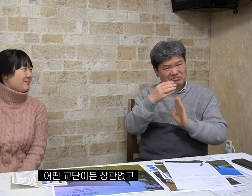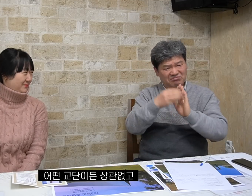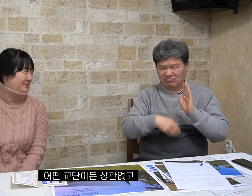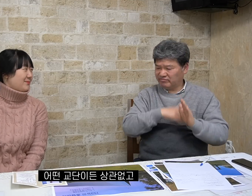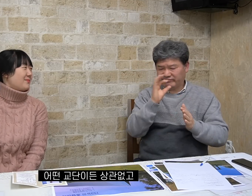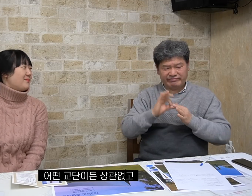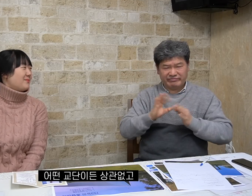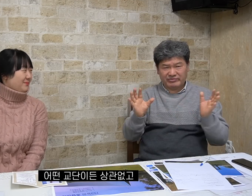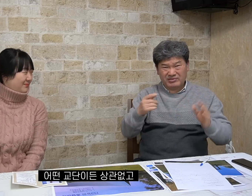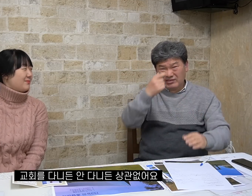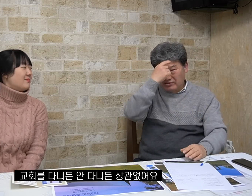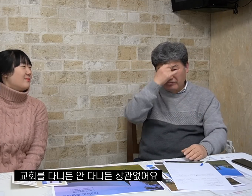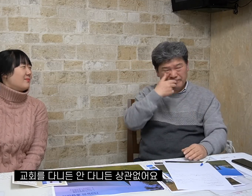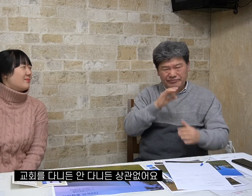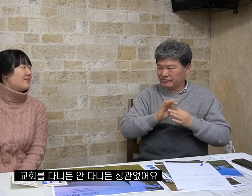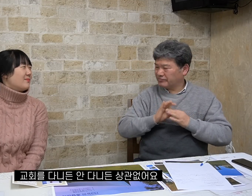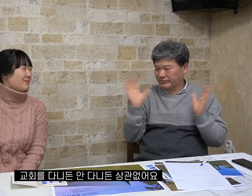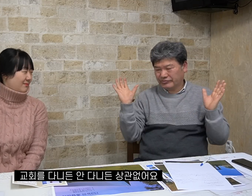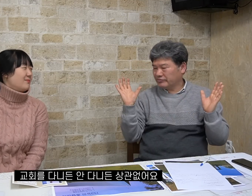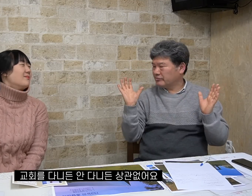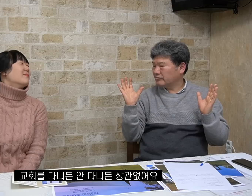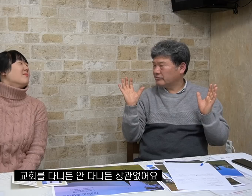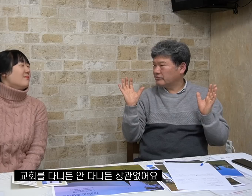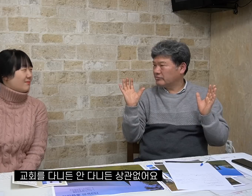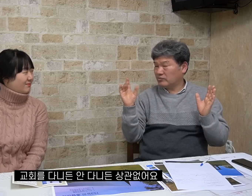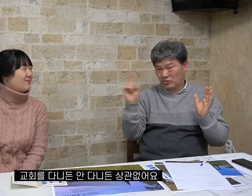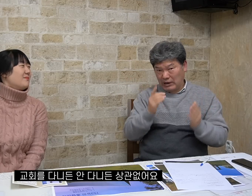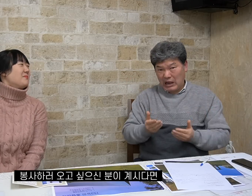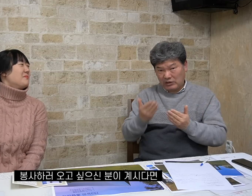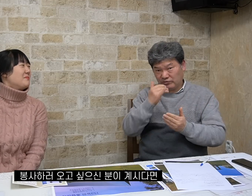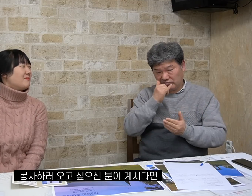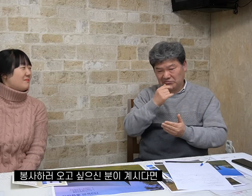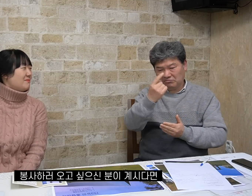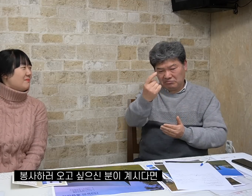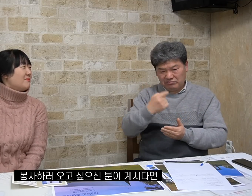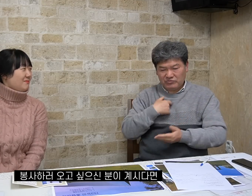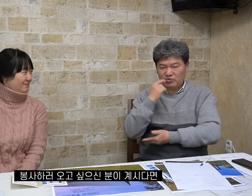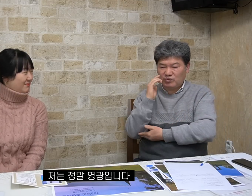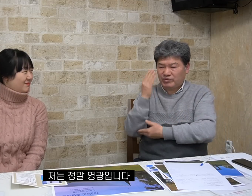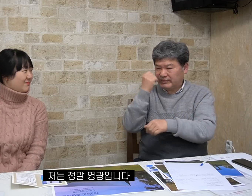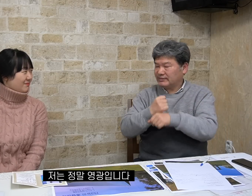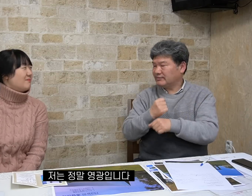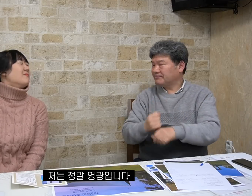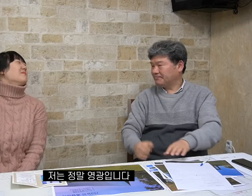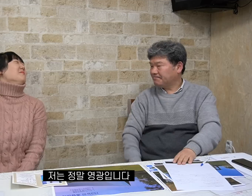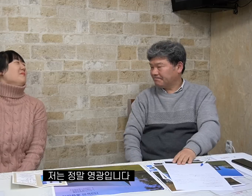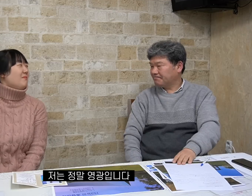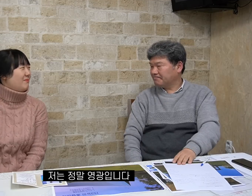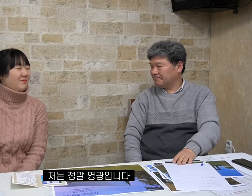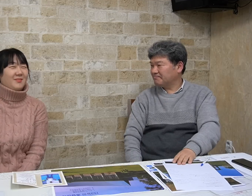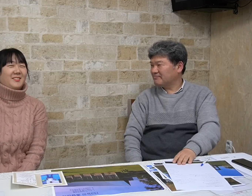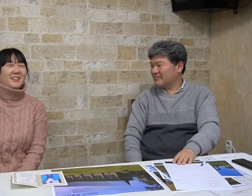It doesn't matter what denomination it is, it doesn't matter if you go to church or not. If anyone wants to come to serve, I am truly honored.